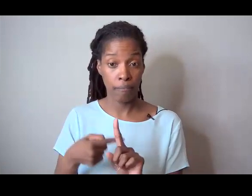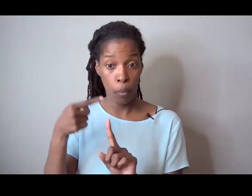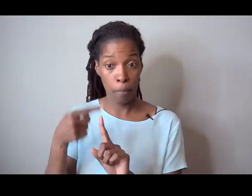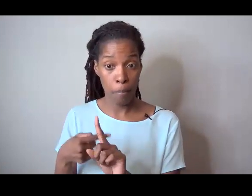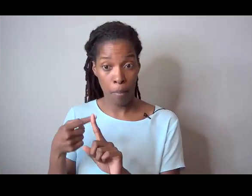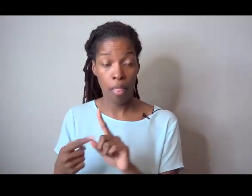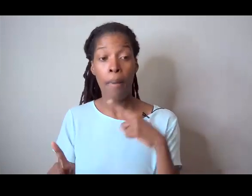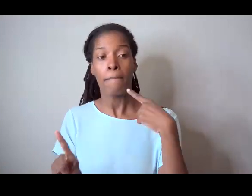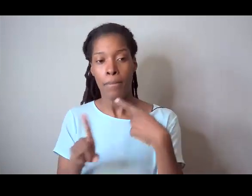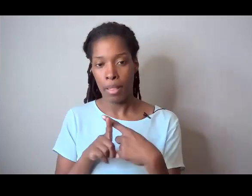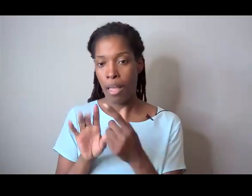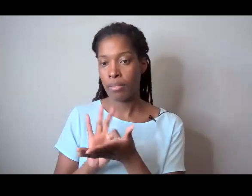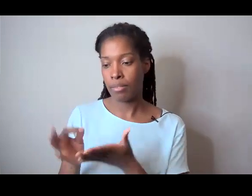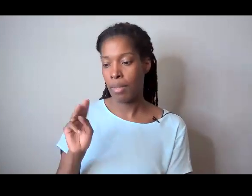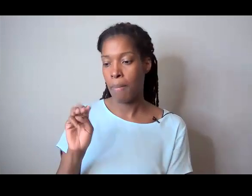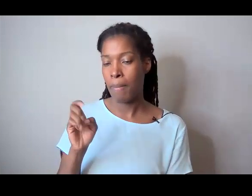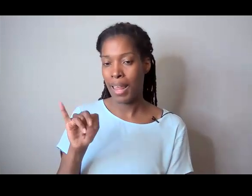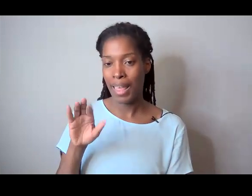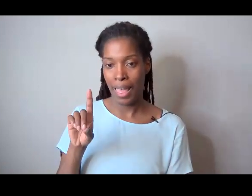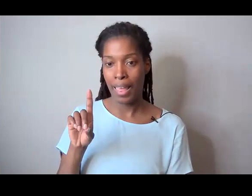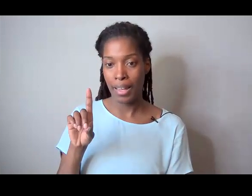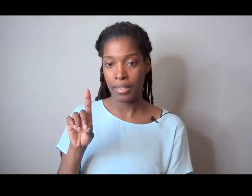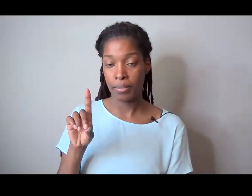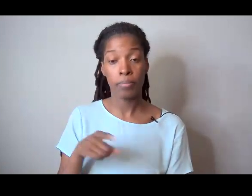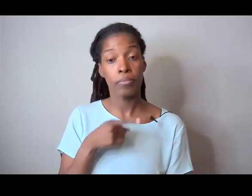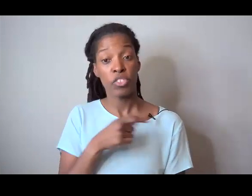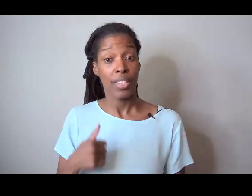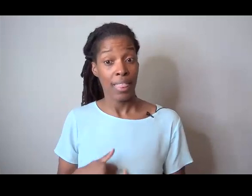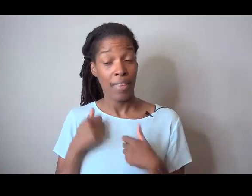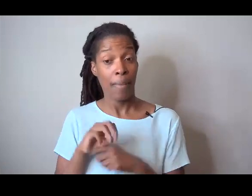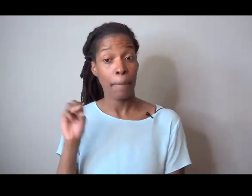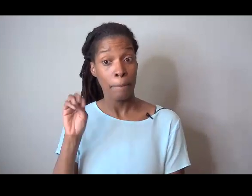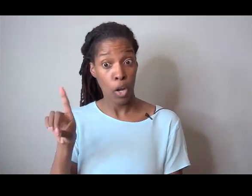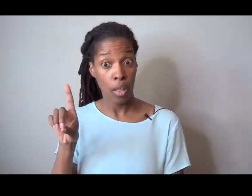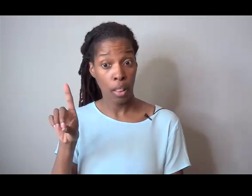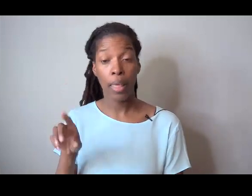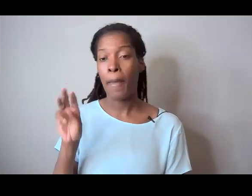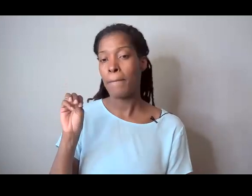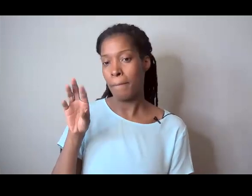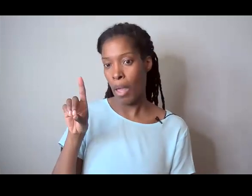So she lives in one of those states where she automatically gets Medicaid.